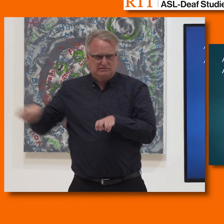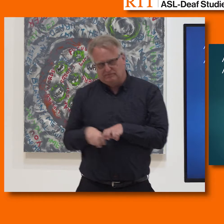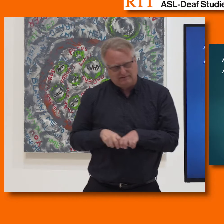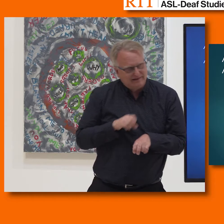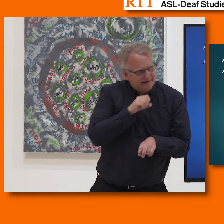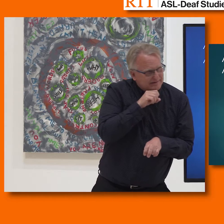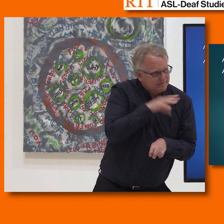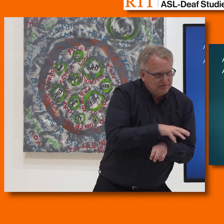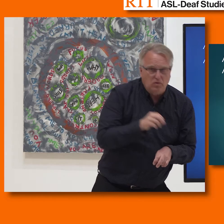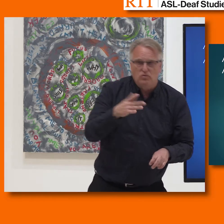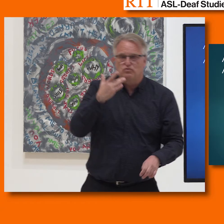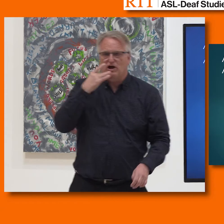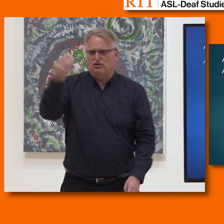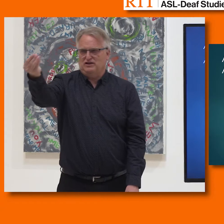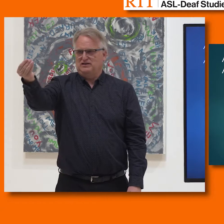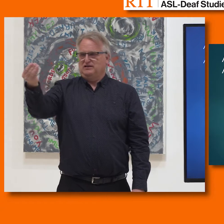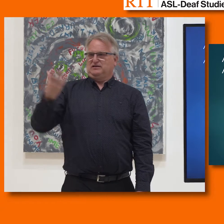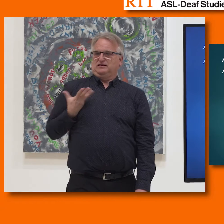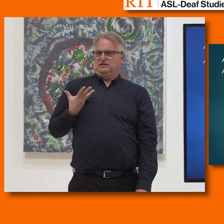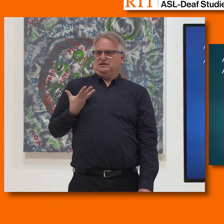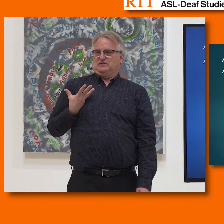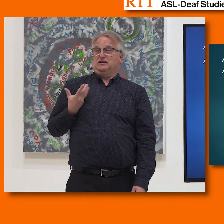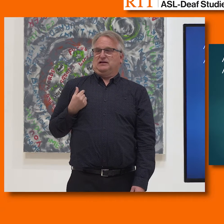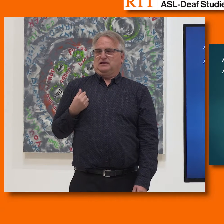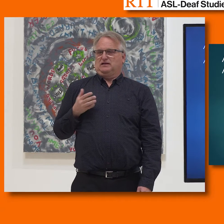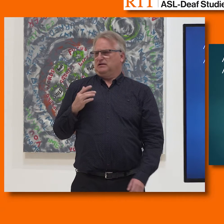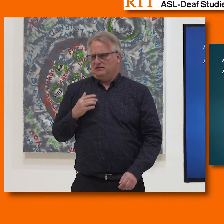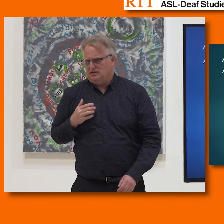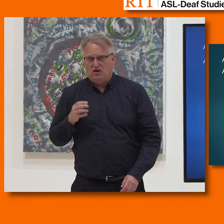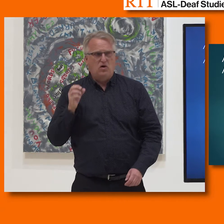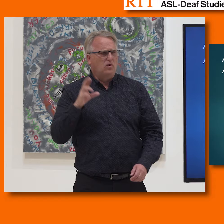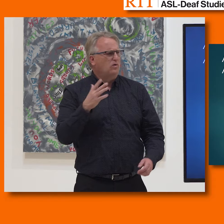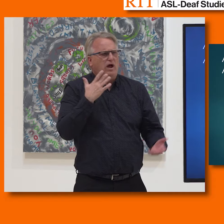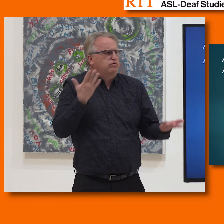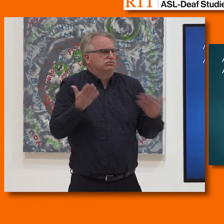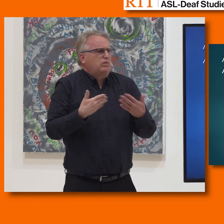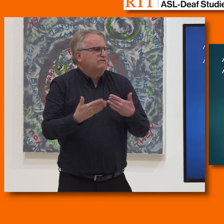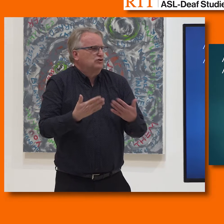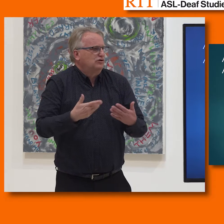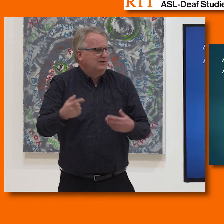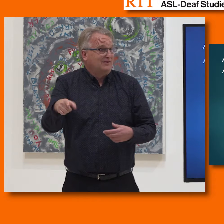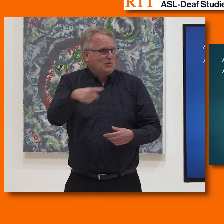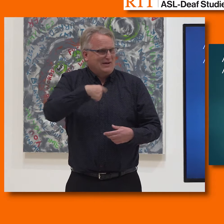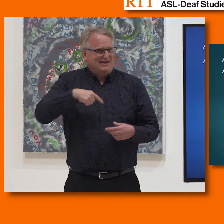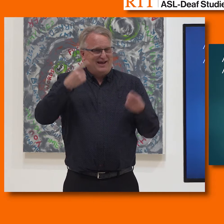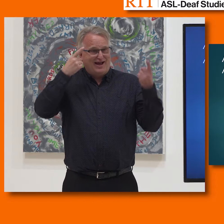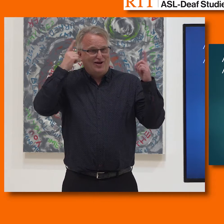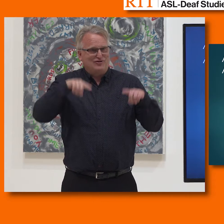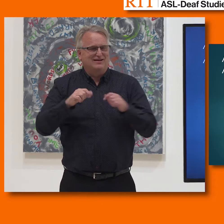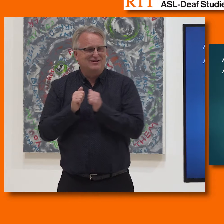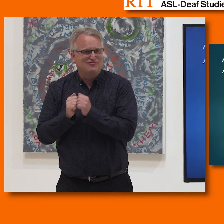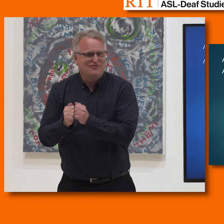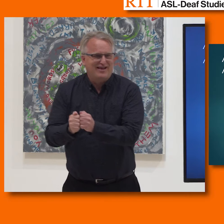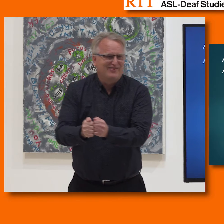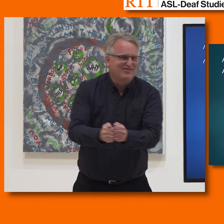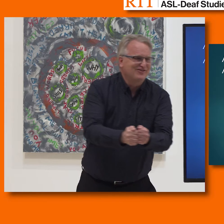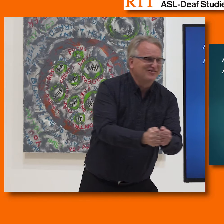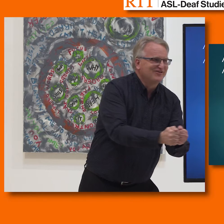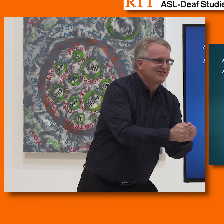They can take over and take the mic. They can correct the interpreters by just adding a sentence or a word, or they can let me know.